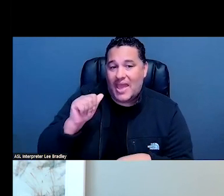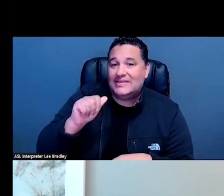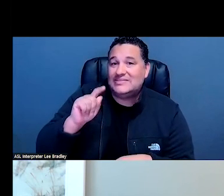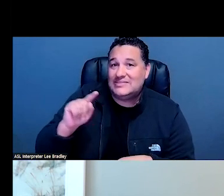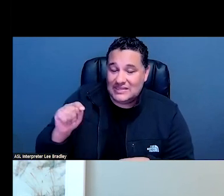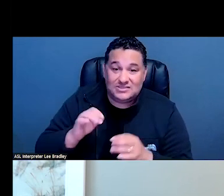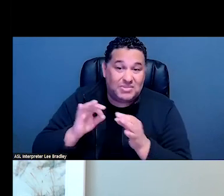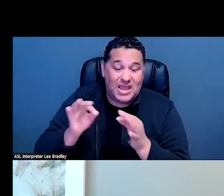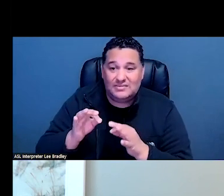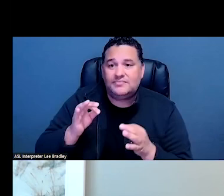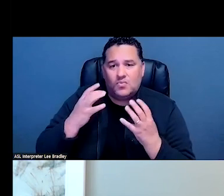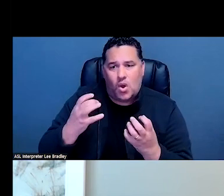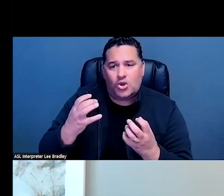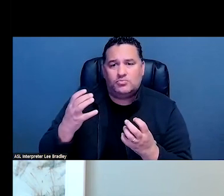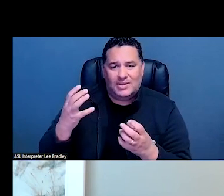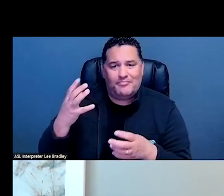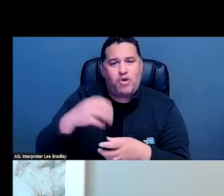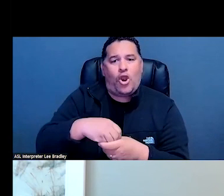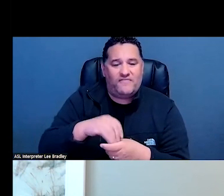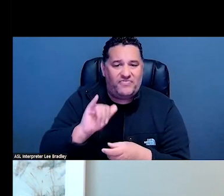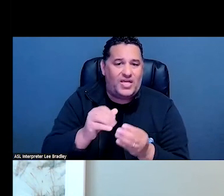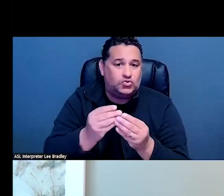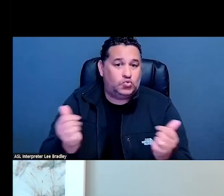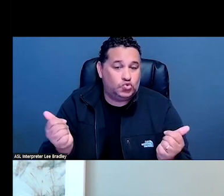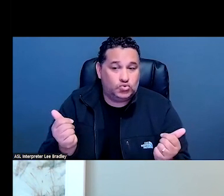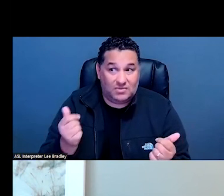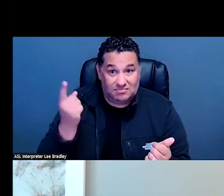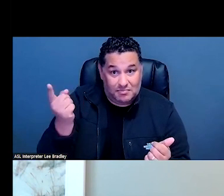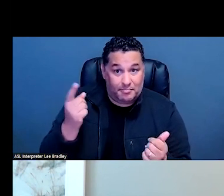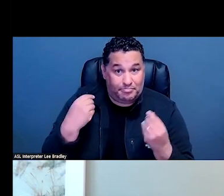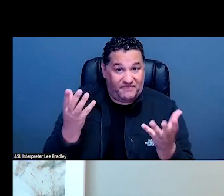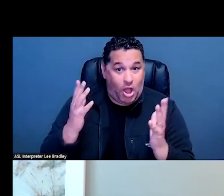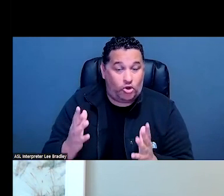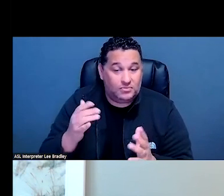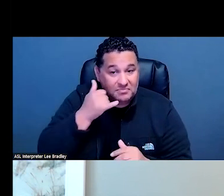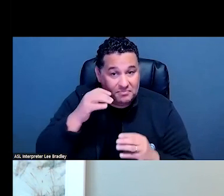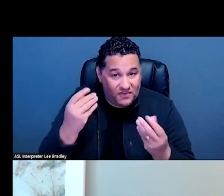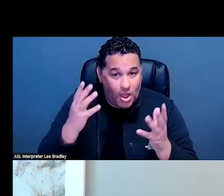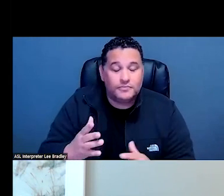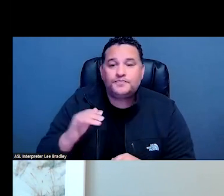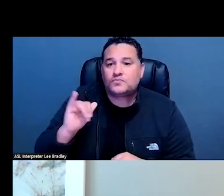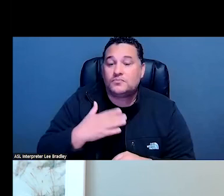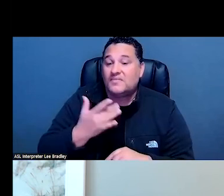A, -- INDUSTRY. ONE FROM AT AND AN T, EXPLAIN THEY WANT TO BE PART OF THE SOLUTION. SO